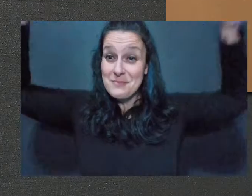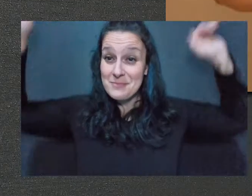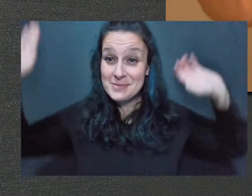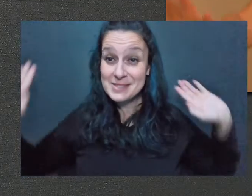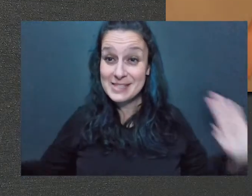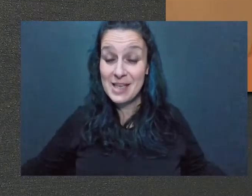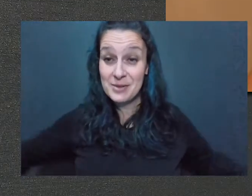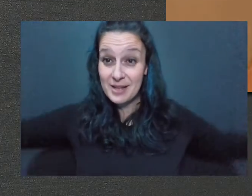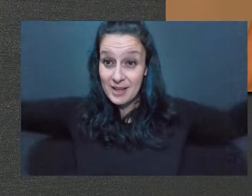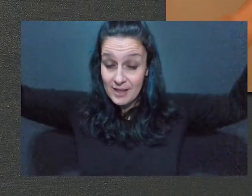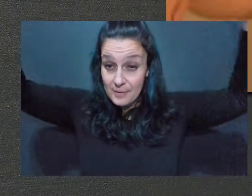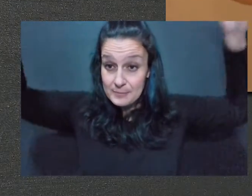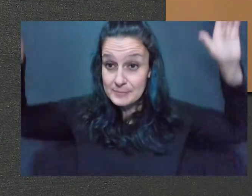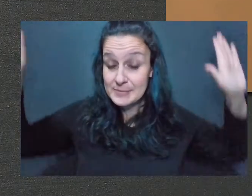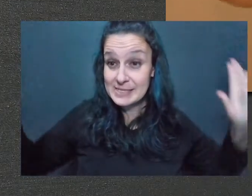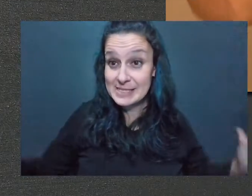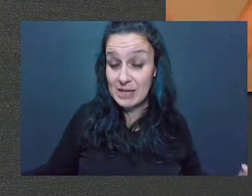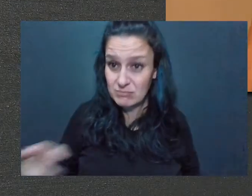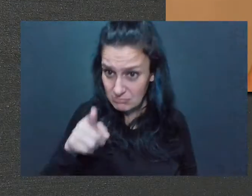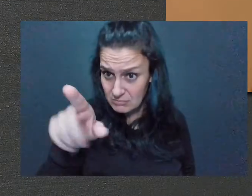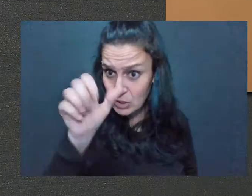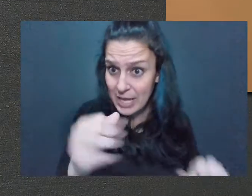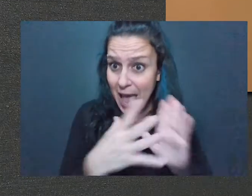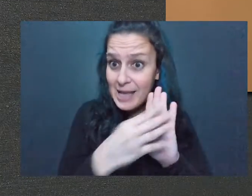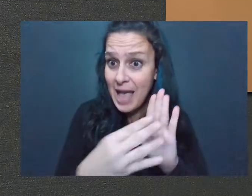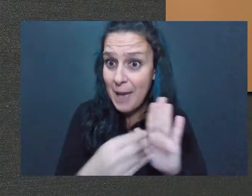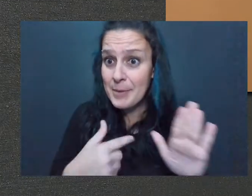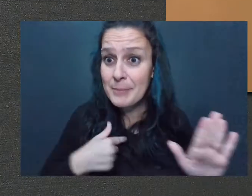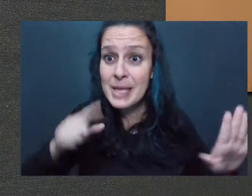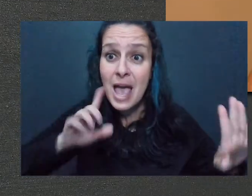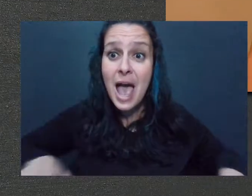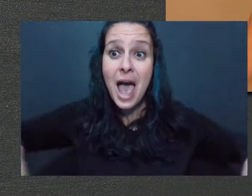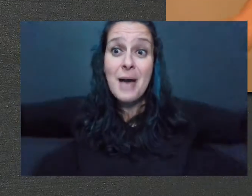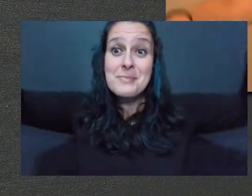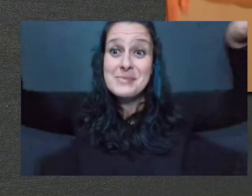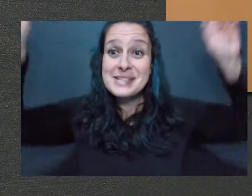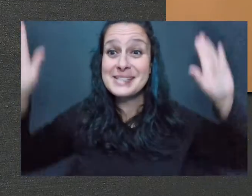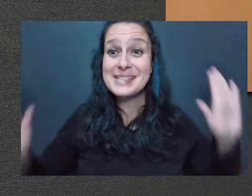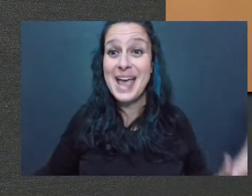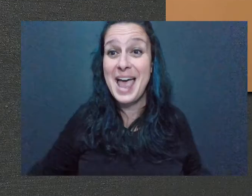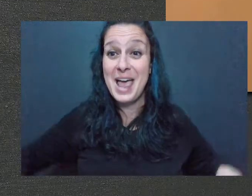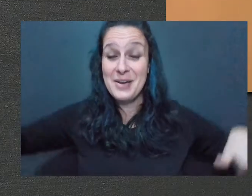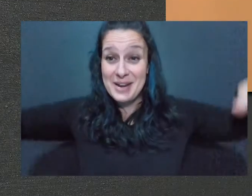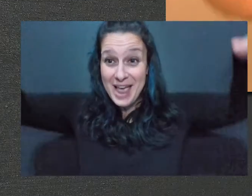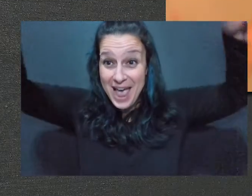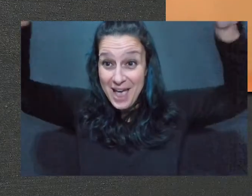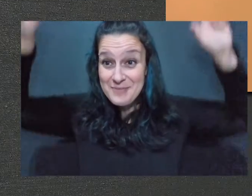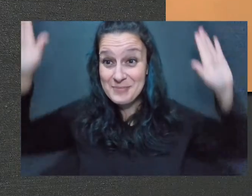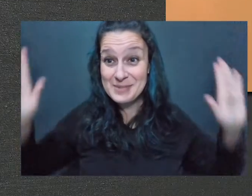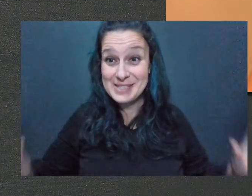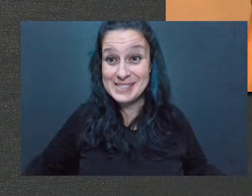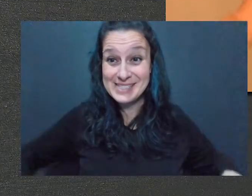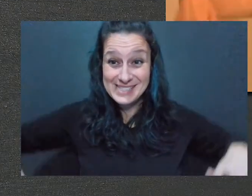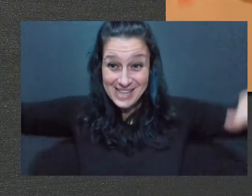up and down. Can you do that with me right now? Put your arms up and down,